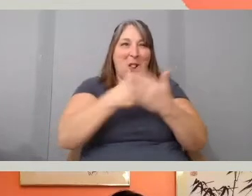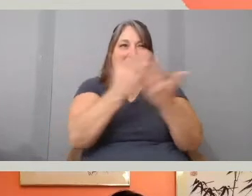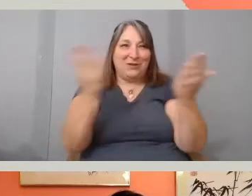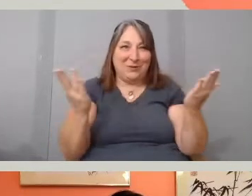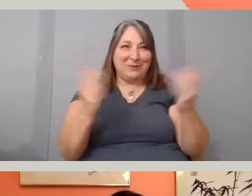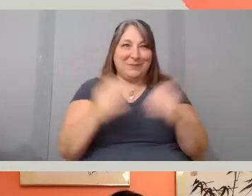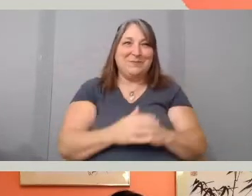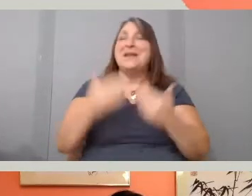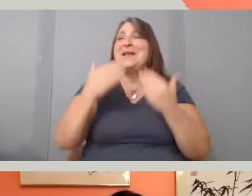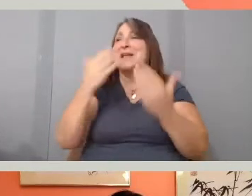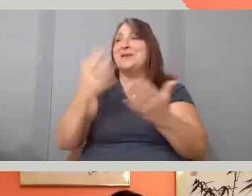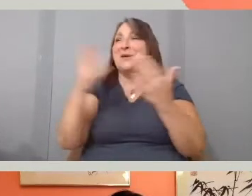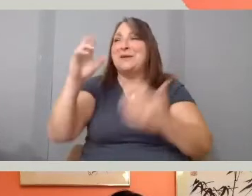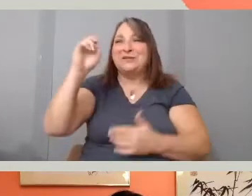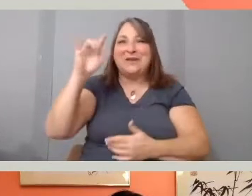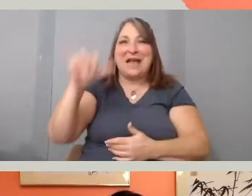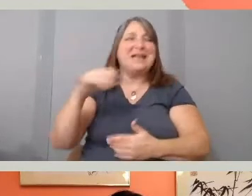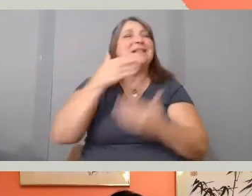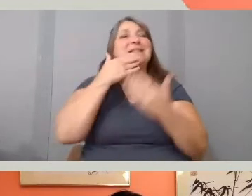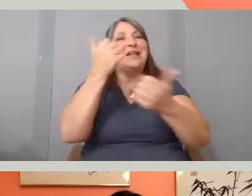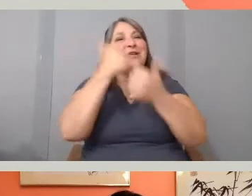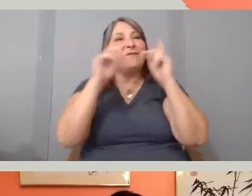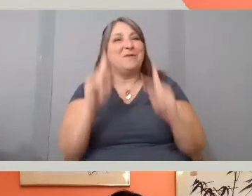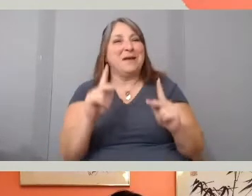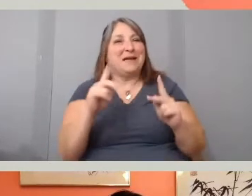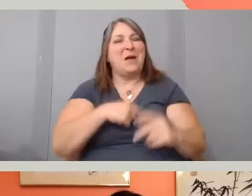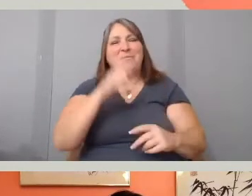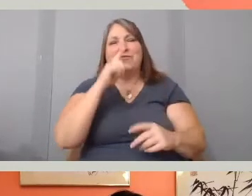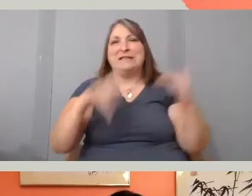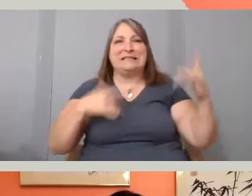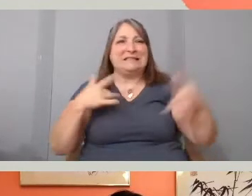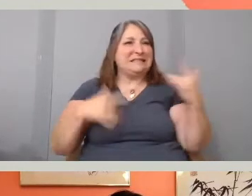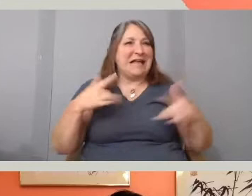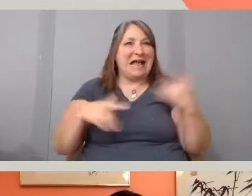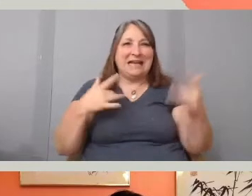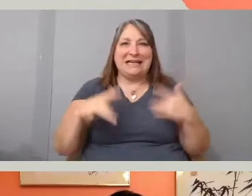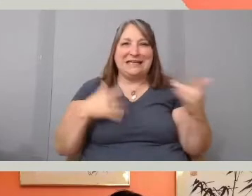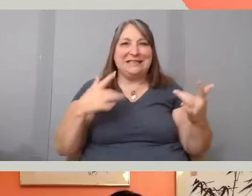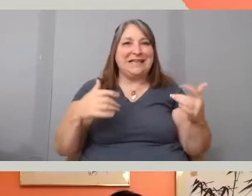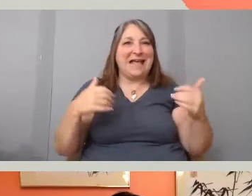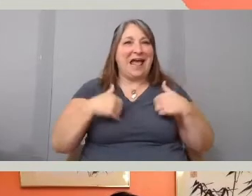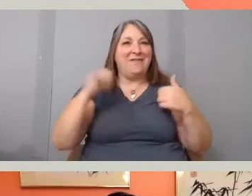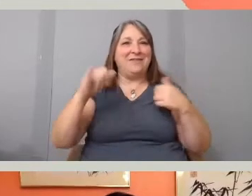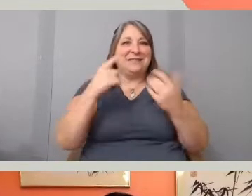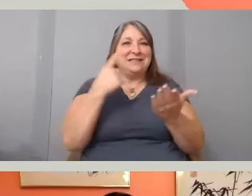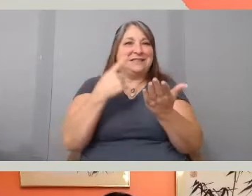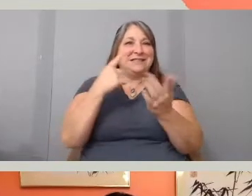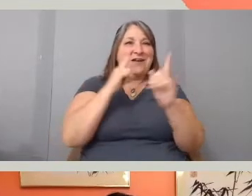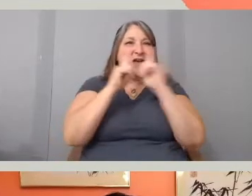Thank you so much, Randy. And thank you everybody. I'm super excited to be having this conversation with everyone.